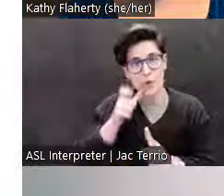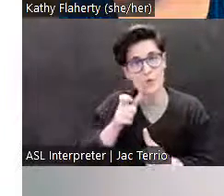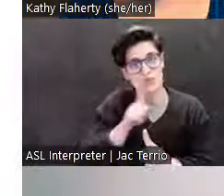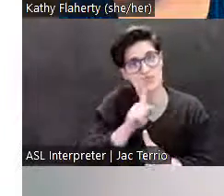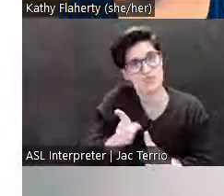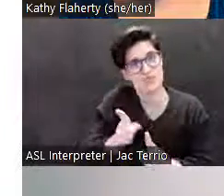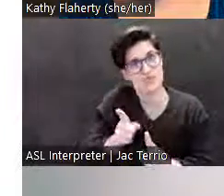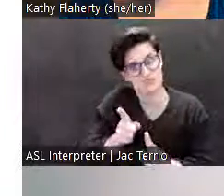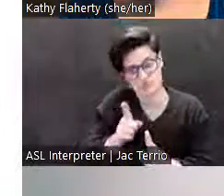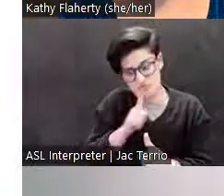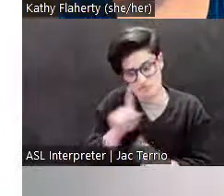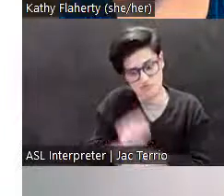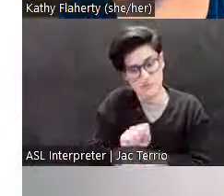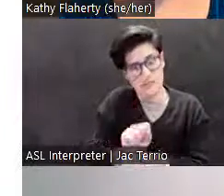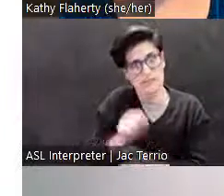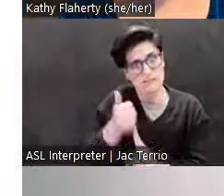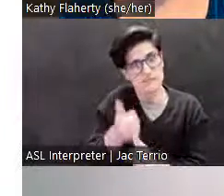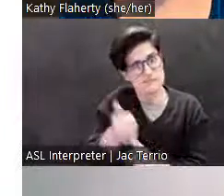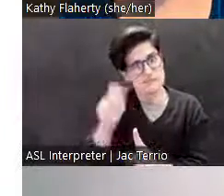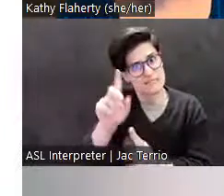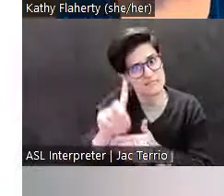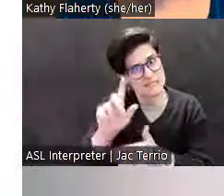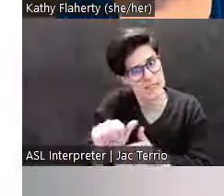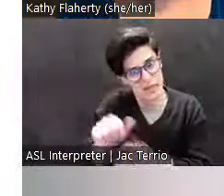15:21:32 We're not getting the protection of the law because the Us.